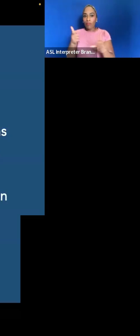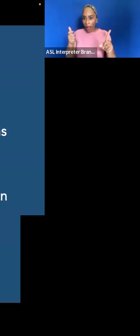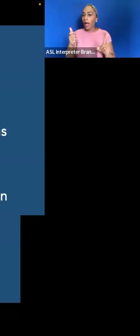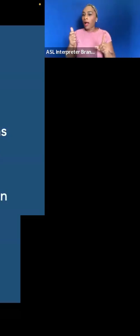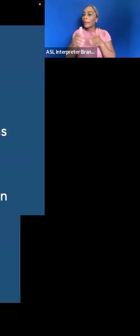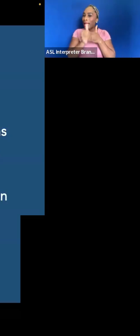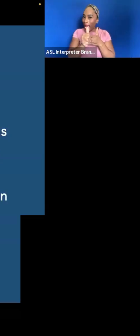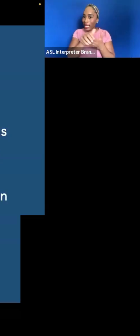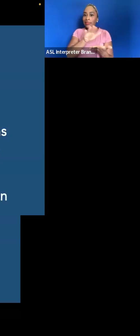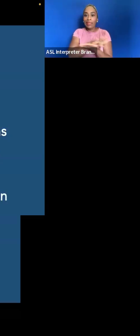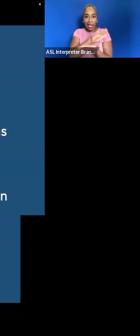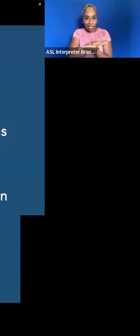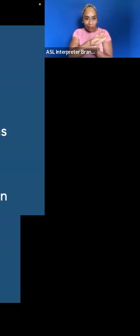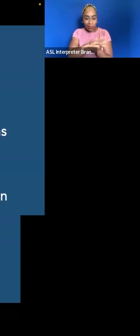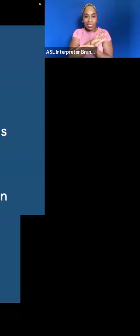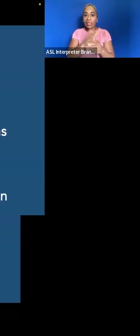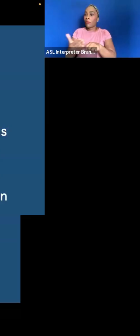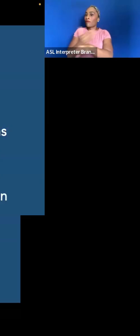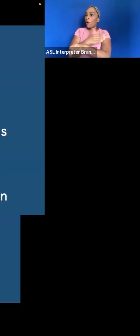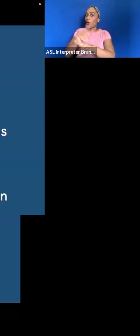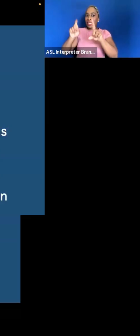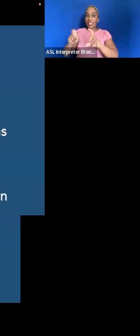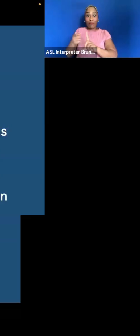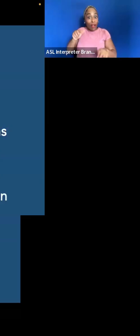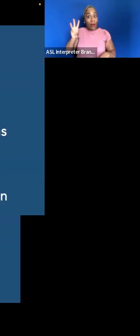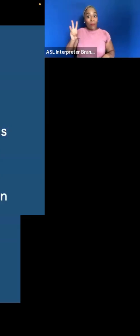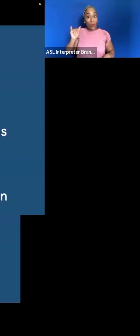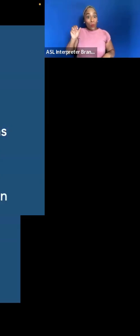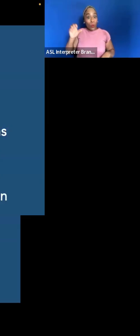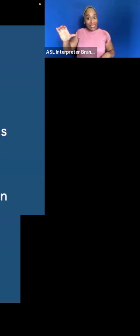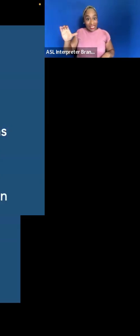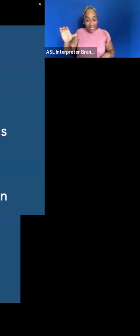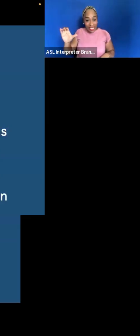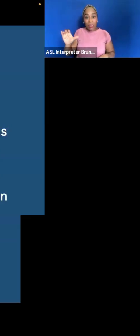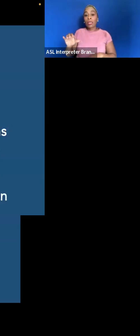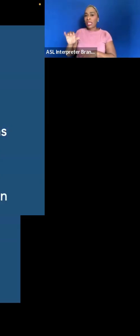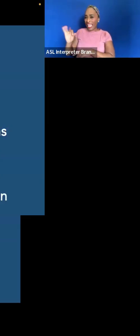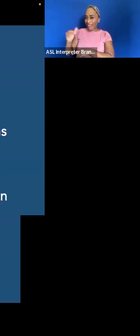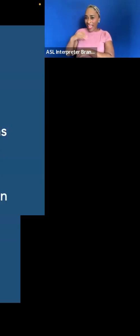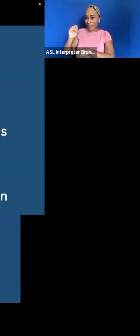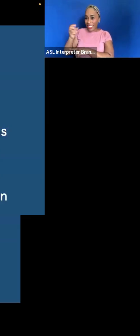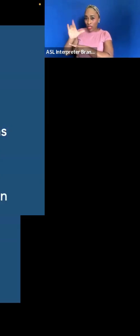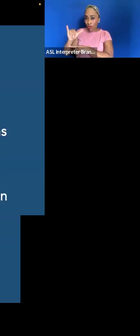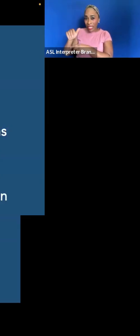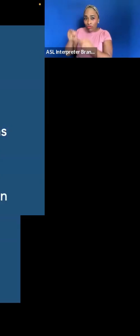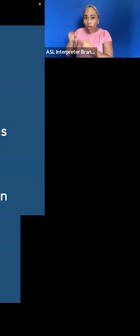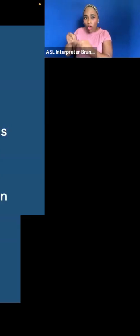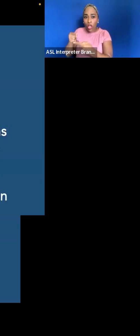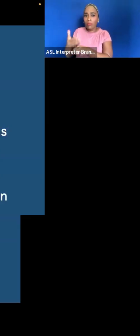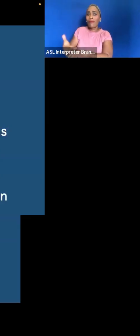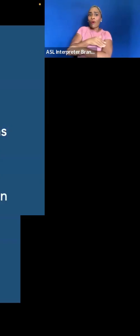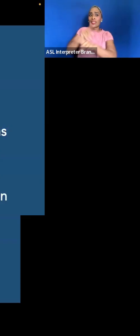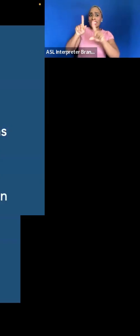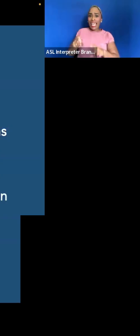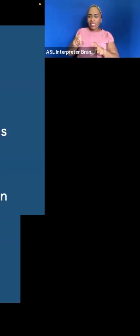So prior to testing, this is straight from the WISC. Prior to testing a child with sensory disabilities, the examiner should become familiar with the child's